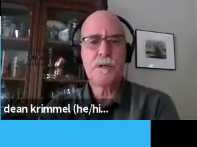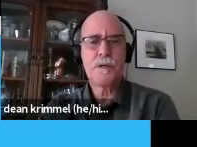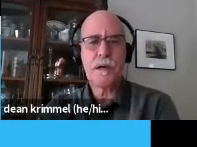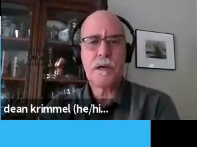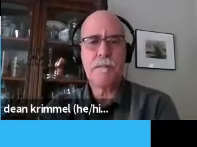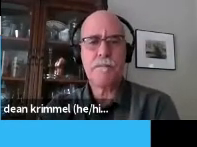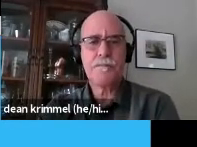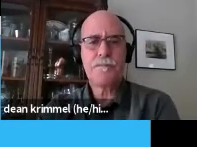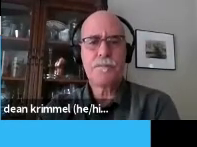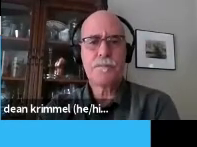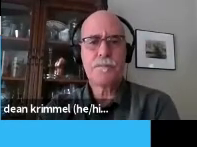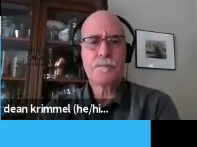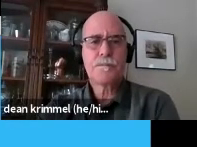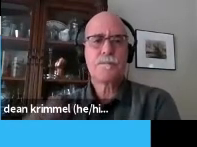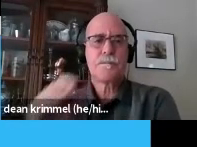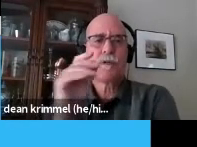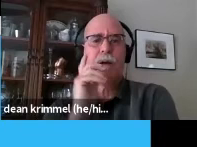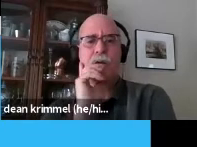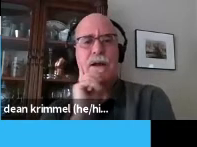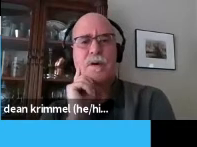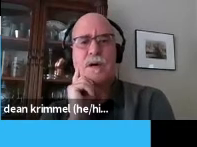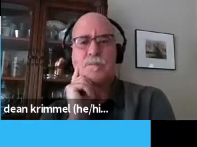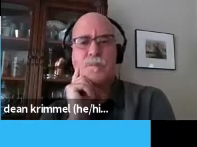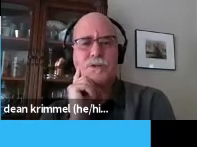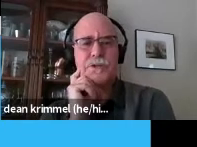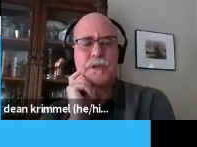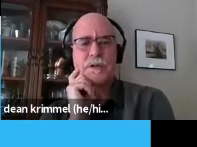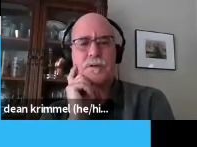I will wrap up with a picture.